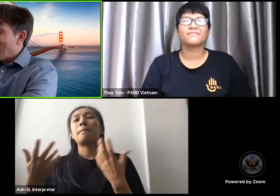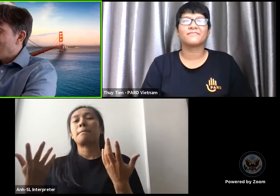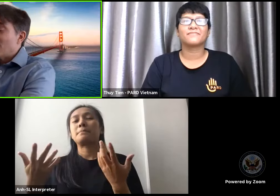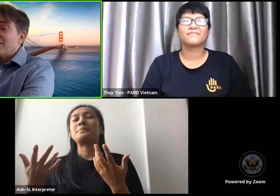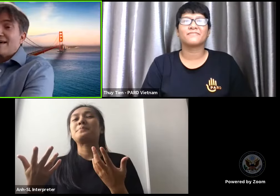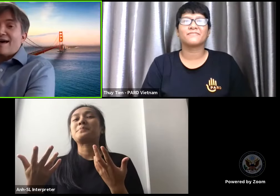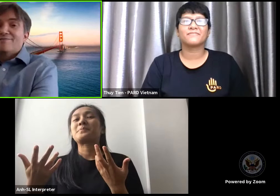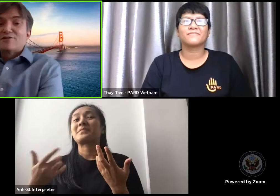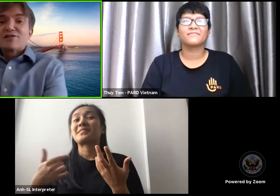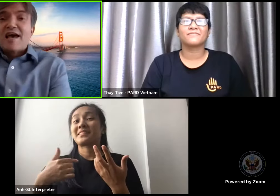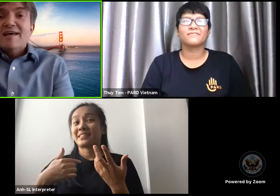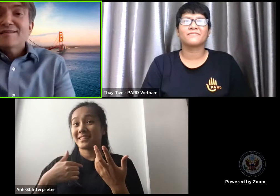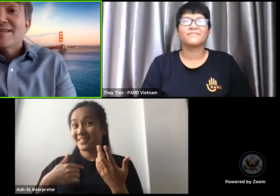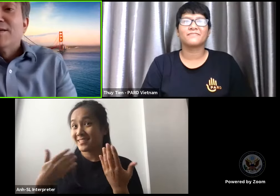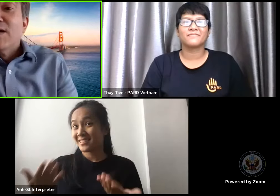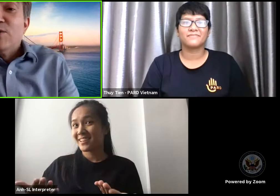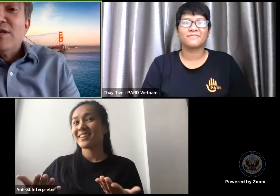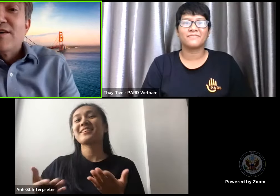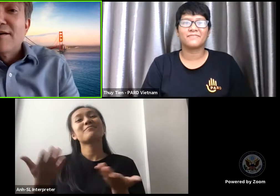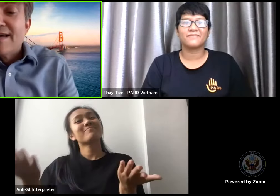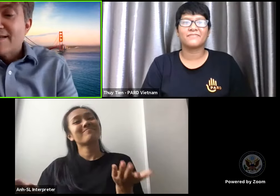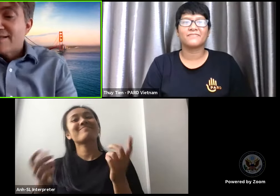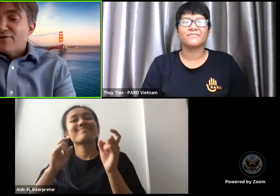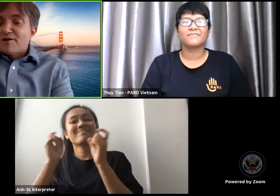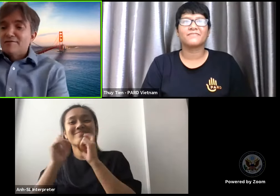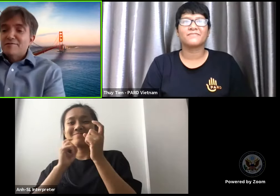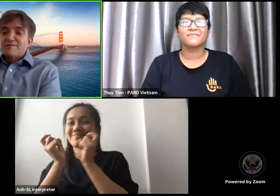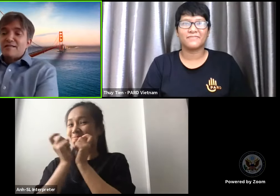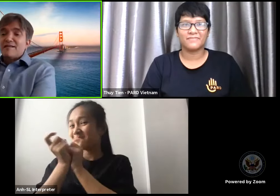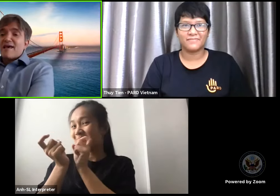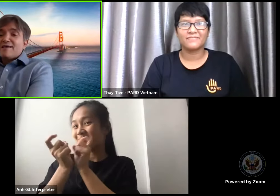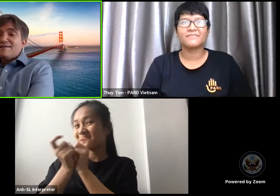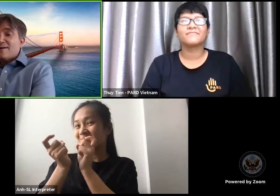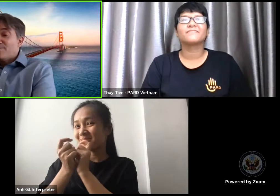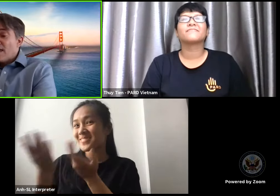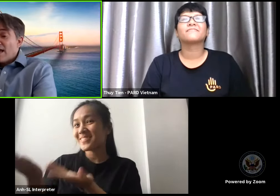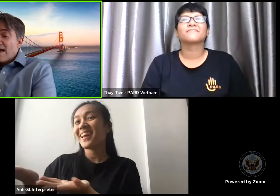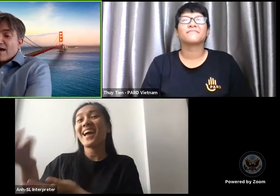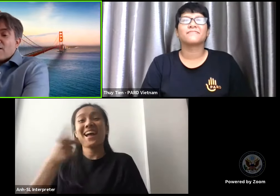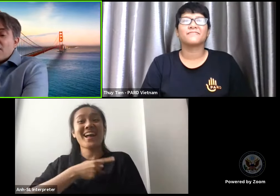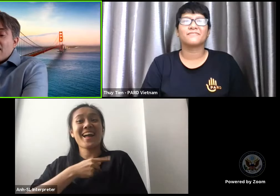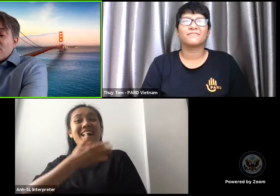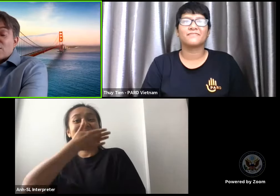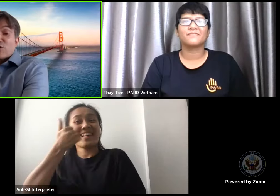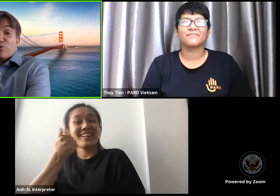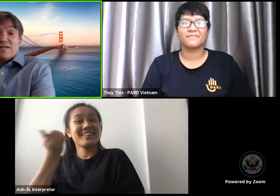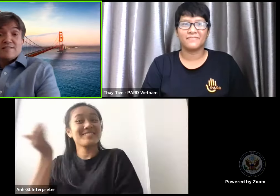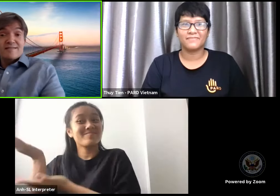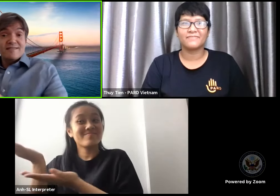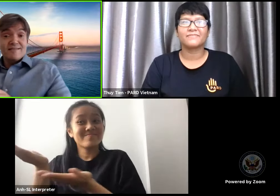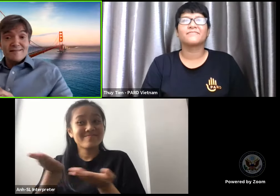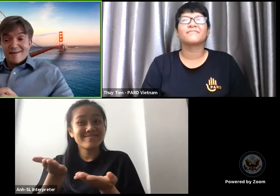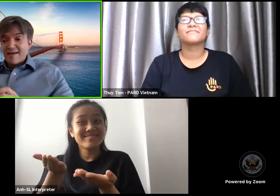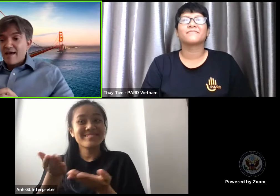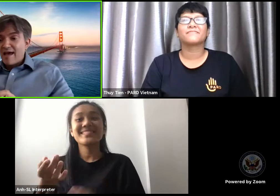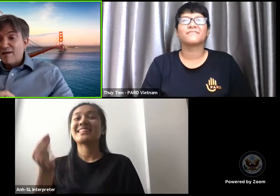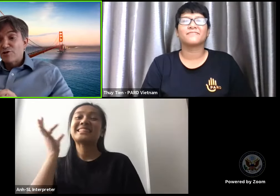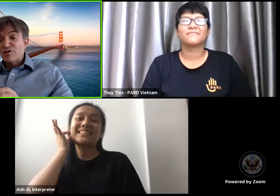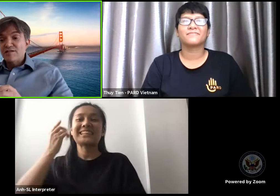I'm ready to have a chat with our guest of honor today. Her name is Thuy Tien, and she